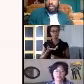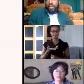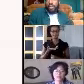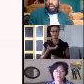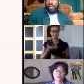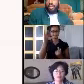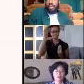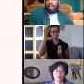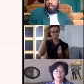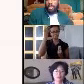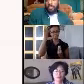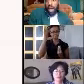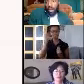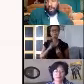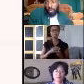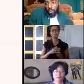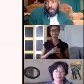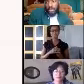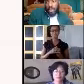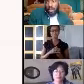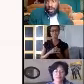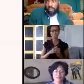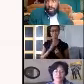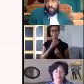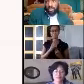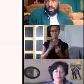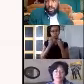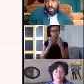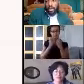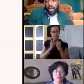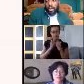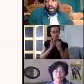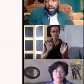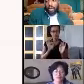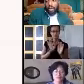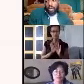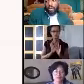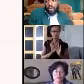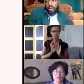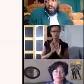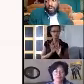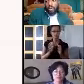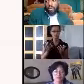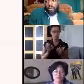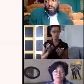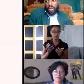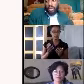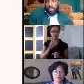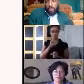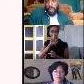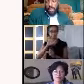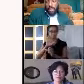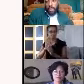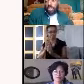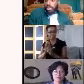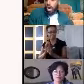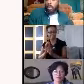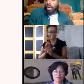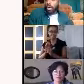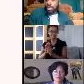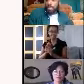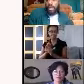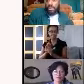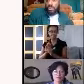the value and importance of ensuring that. That doesn't mean that we stop, despite sort